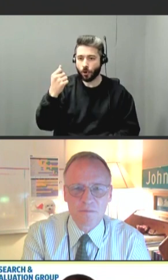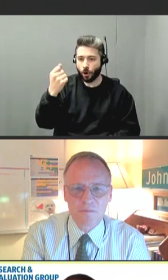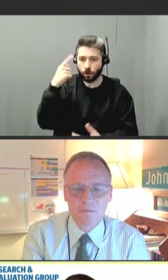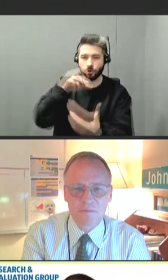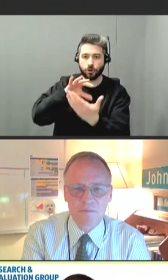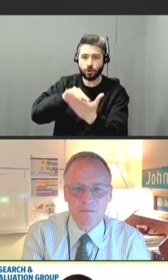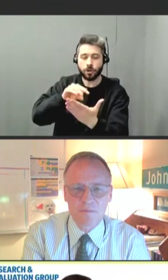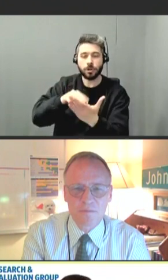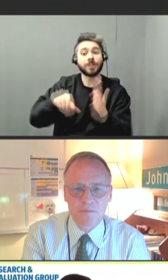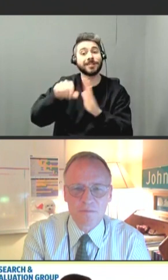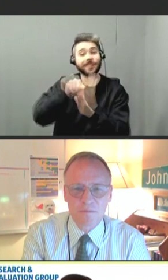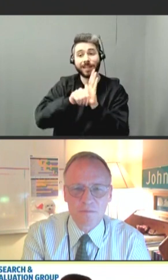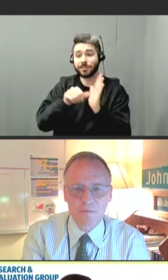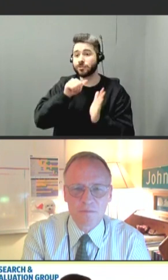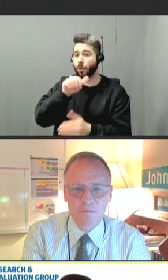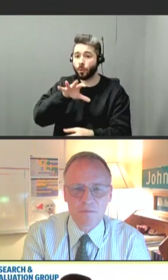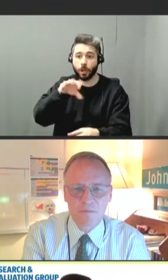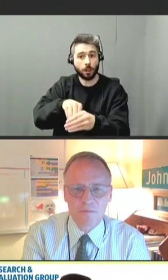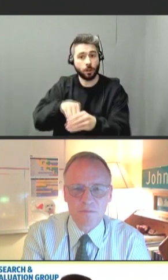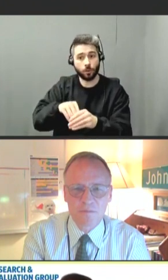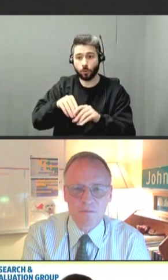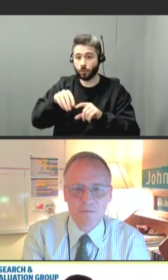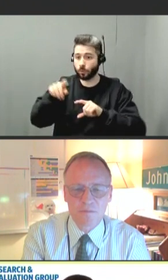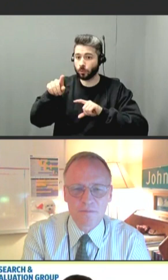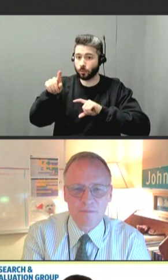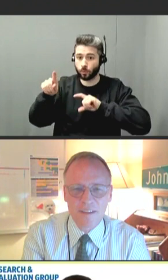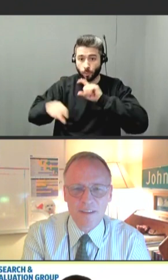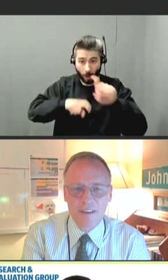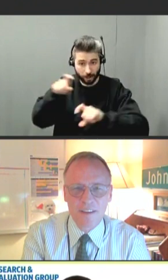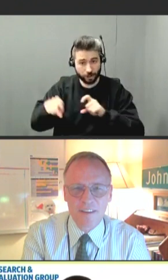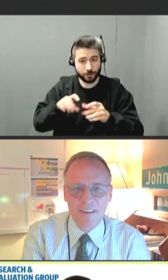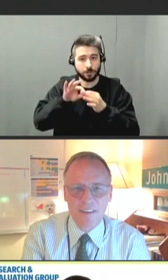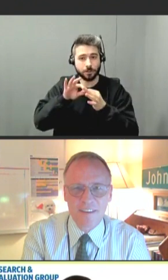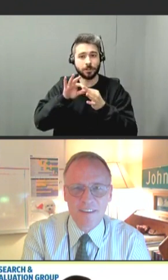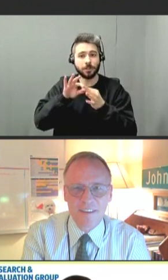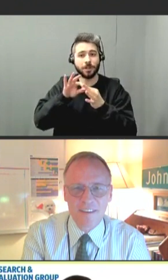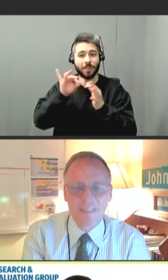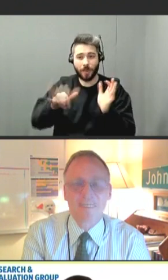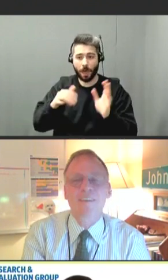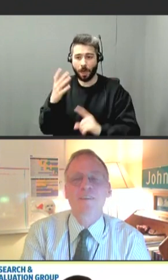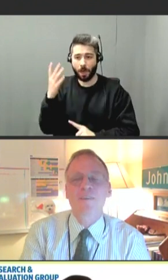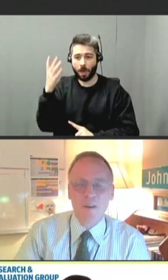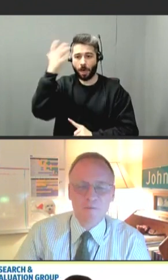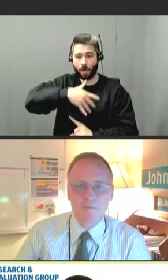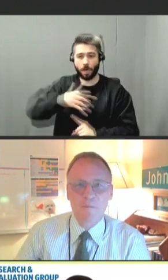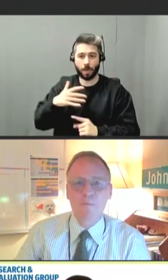include those questions, that invisibility comes right back. So just in thinking about